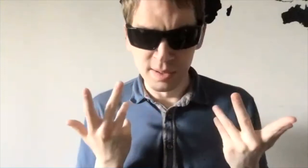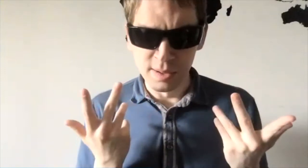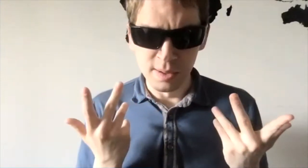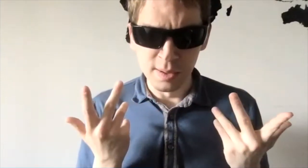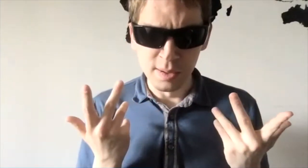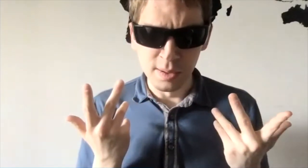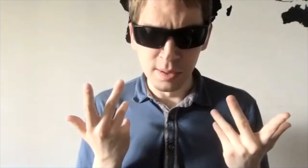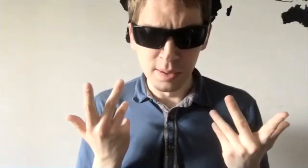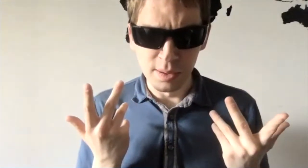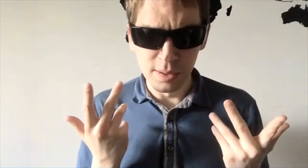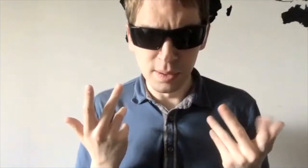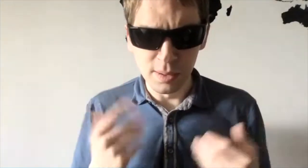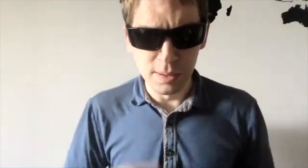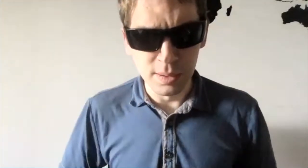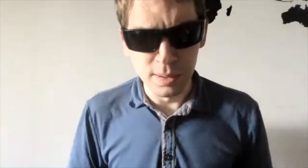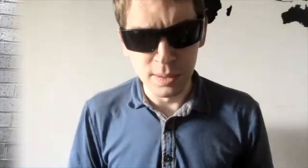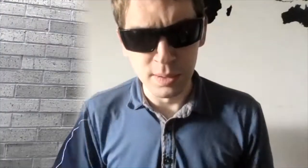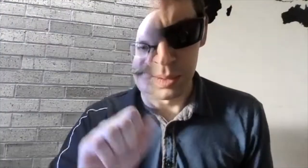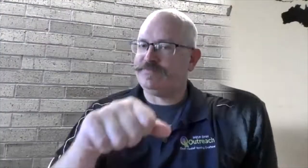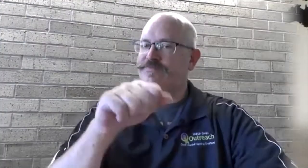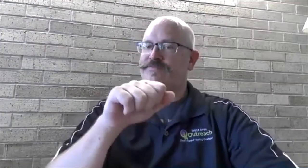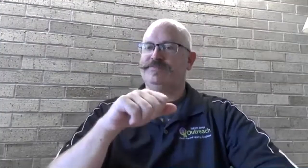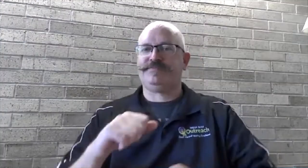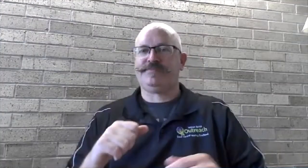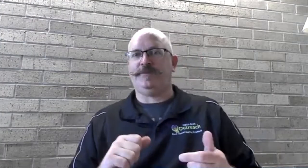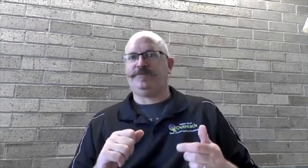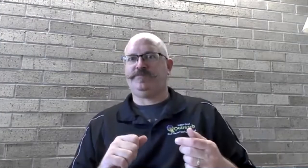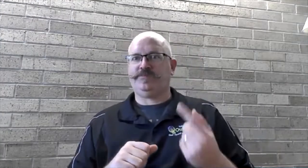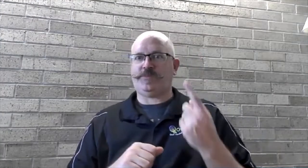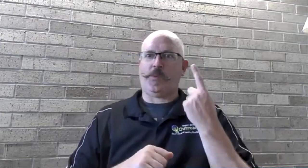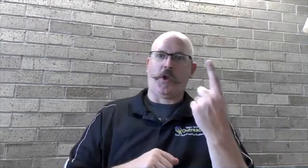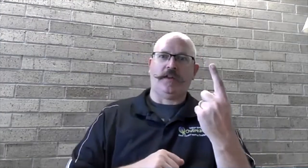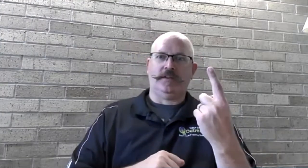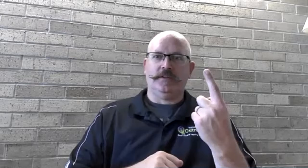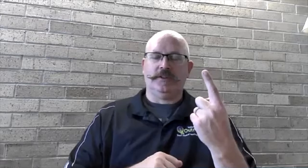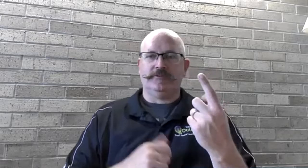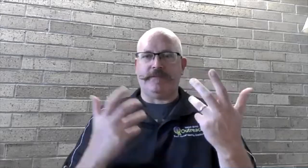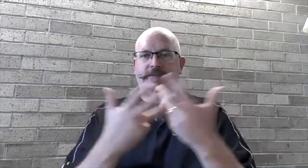So that there is no difference. There's just access.